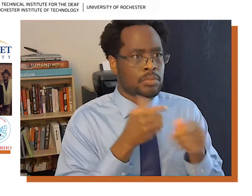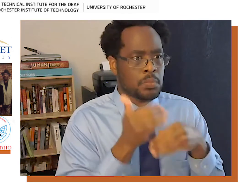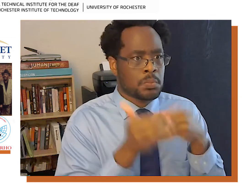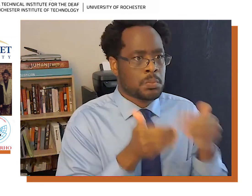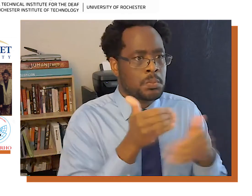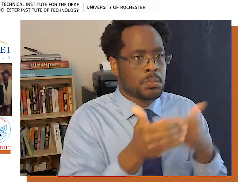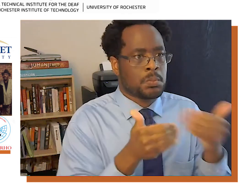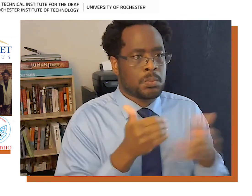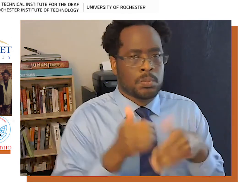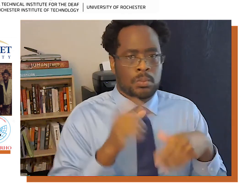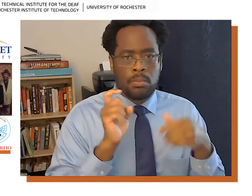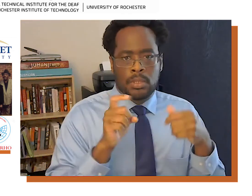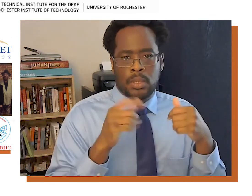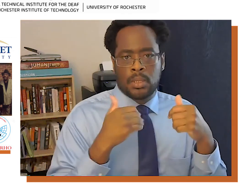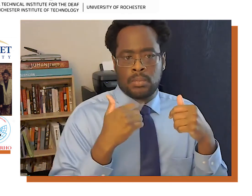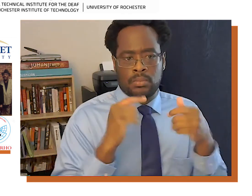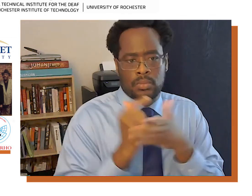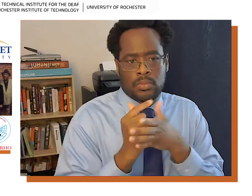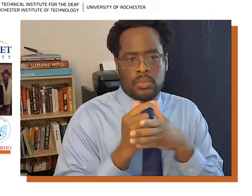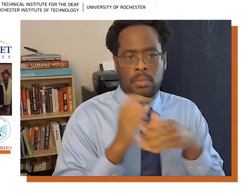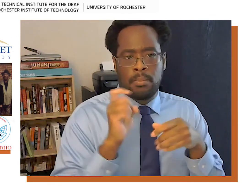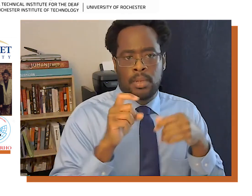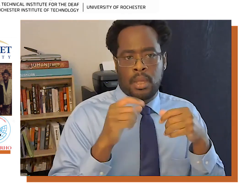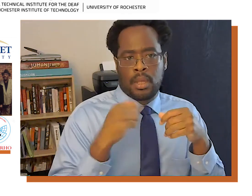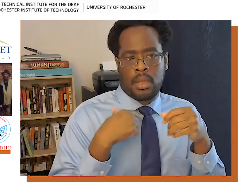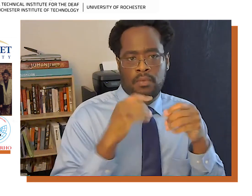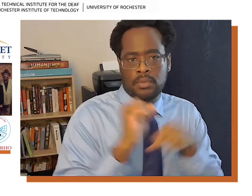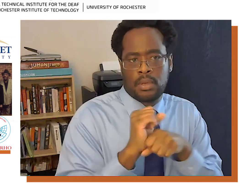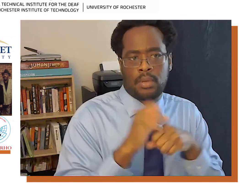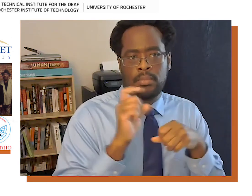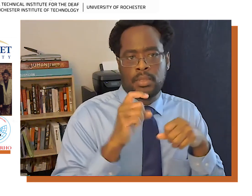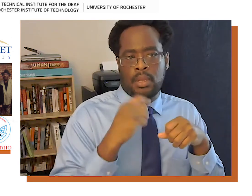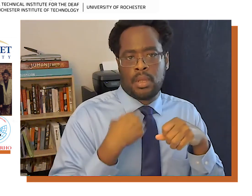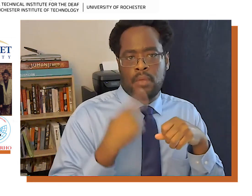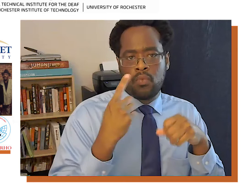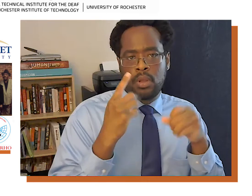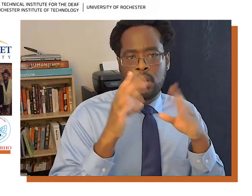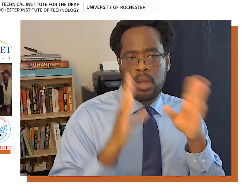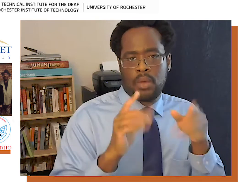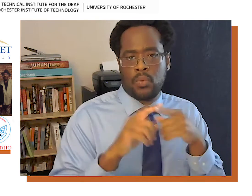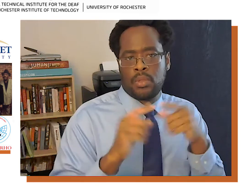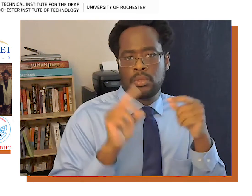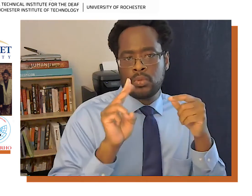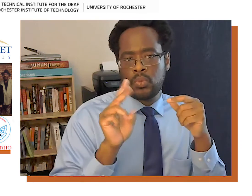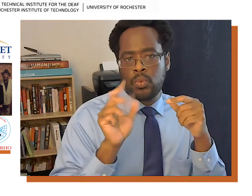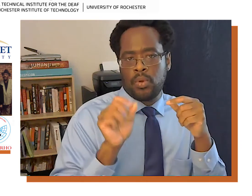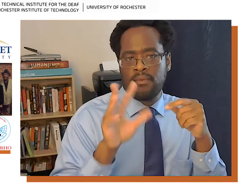so after graduating, I thought, you know, the typical course is that you graduate,